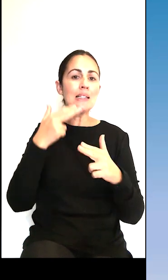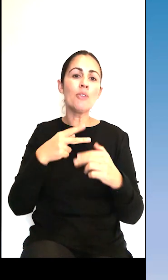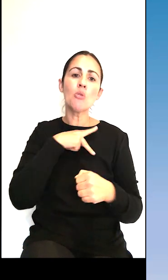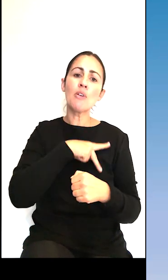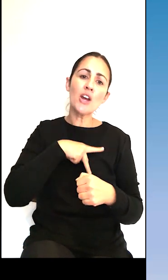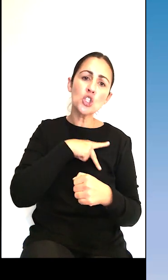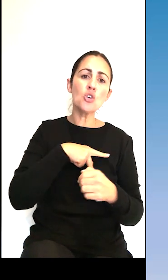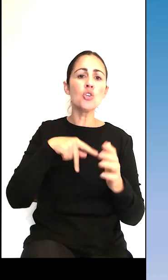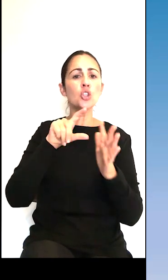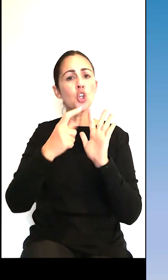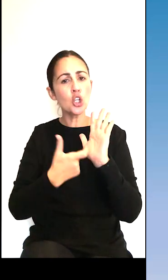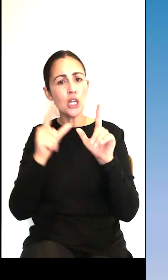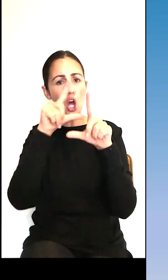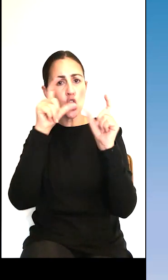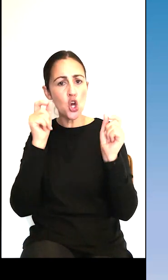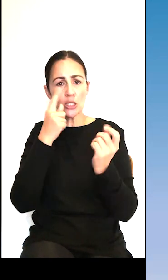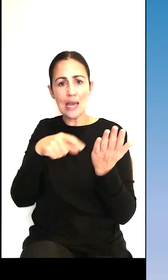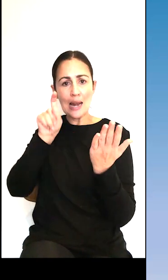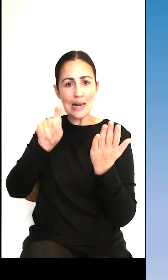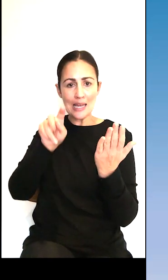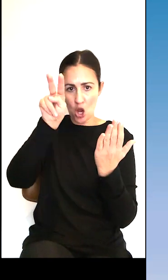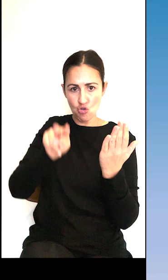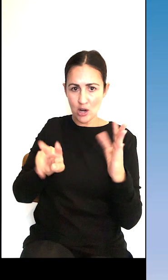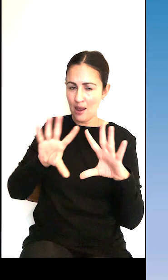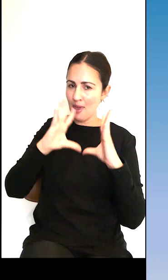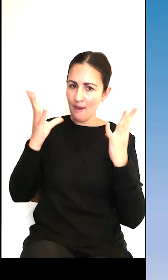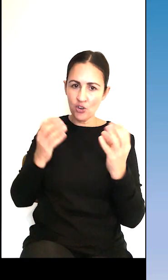when required. Next point, thank you,